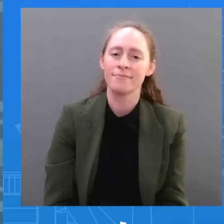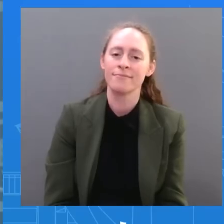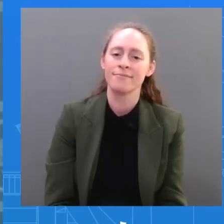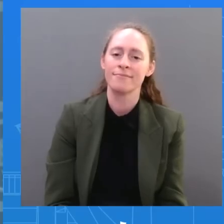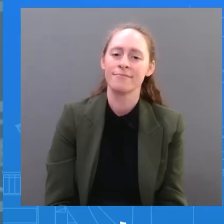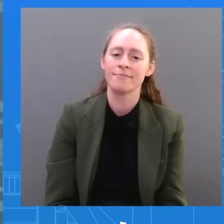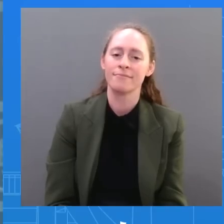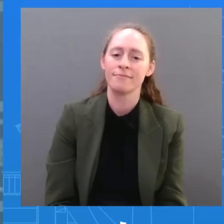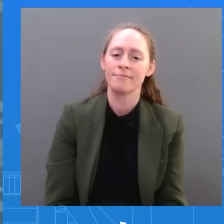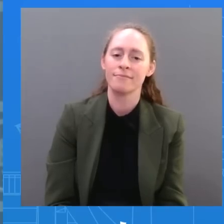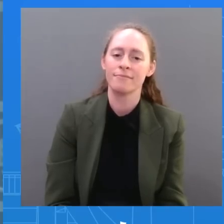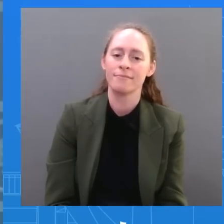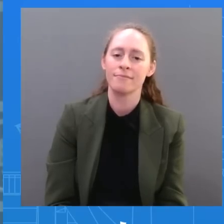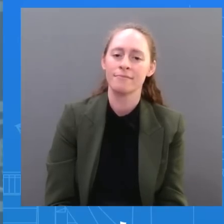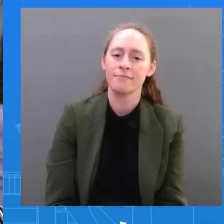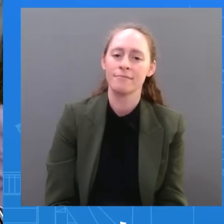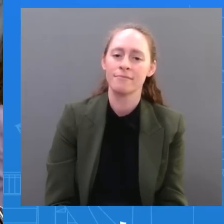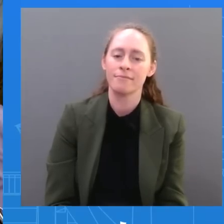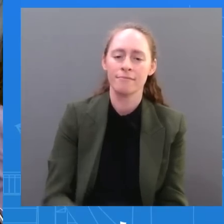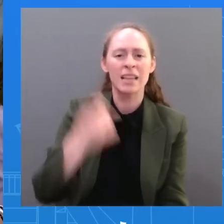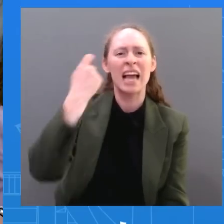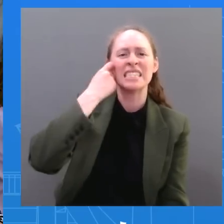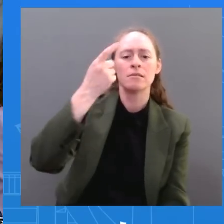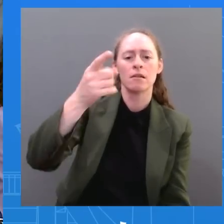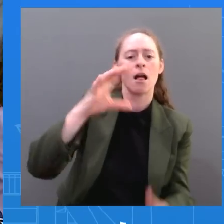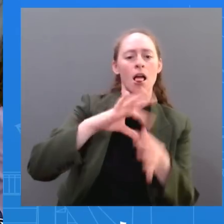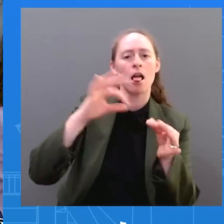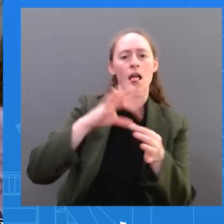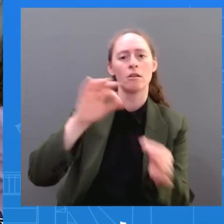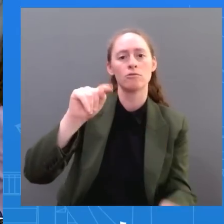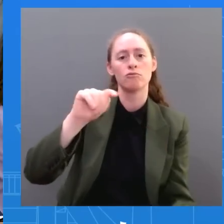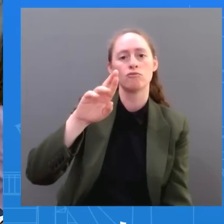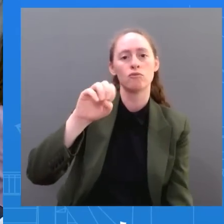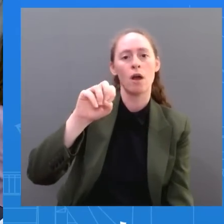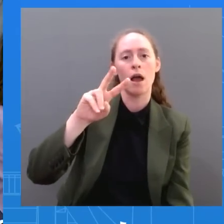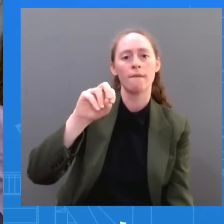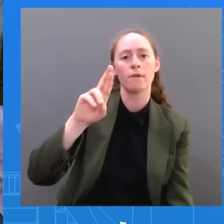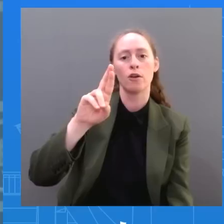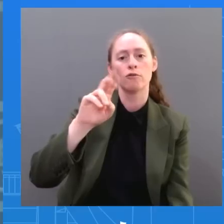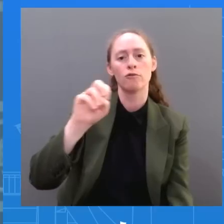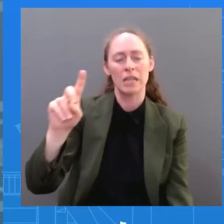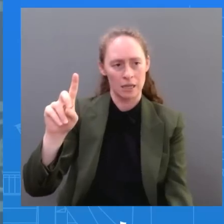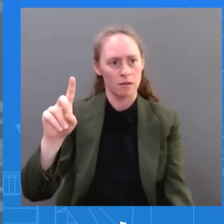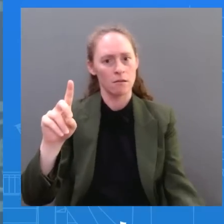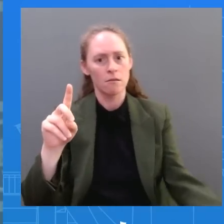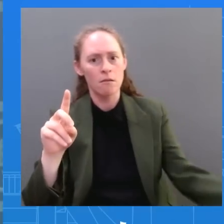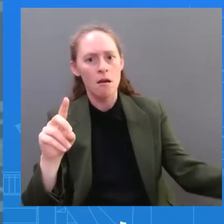Should we view that as a viable option when it comes to Brittney Griner or Paul Whelan or others? Ms. Jean-Pierre: I cannot speak